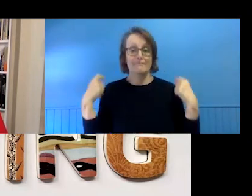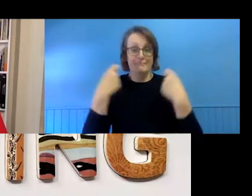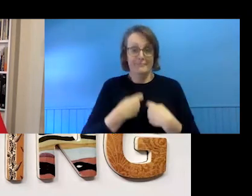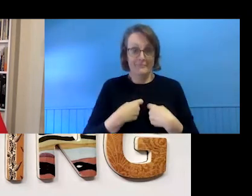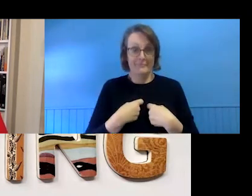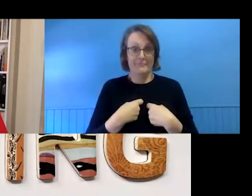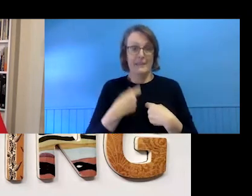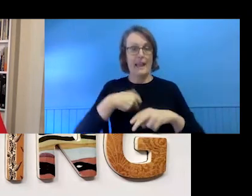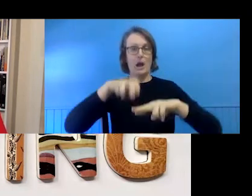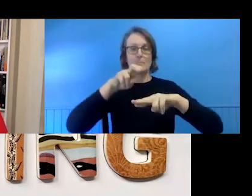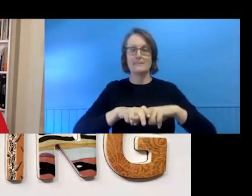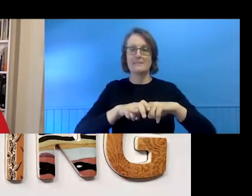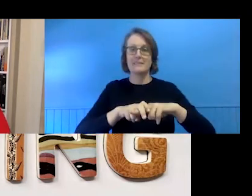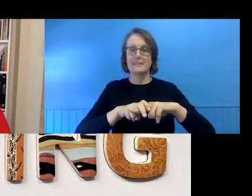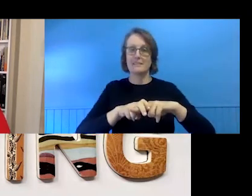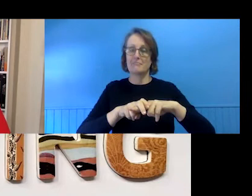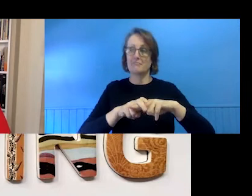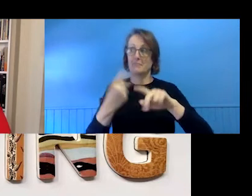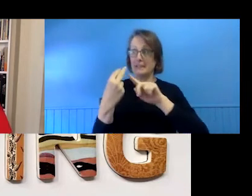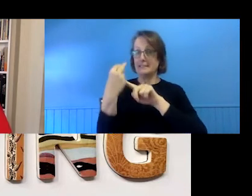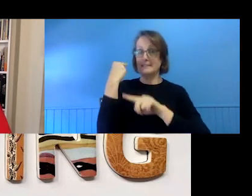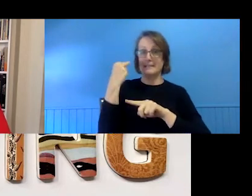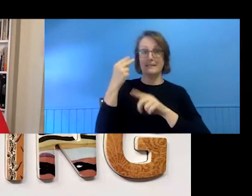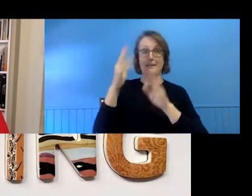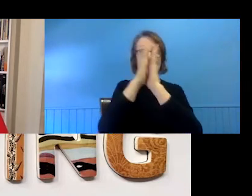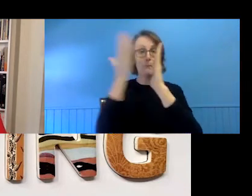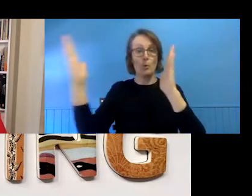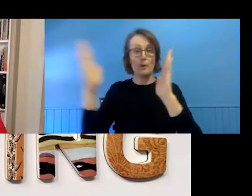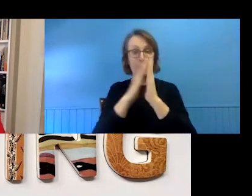I'm sitting in front of some books and there's a fireplace just behind